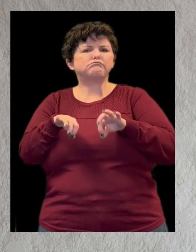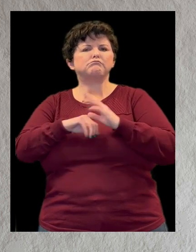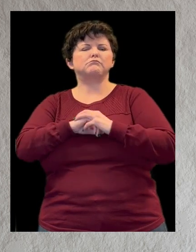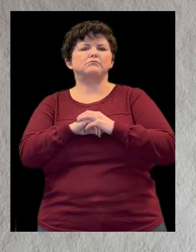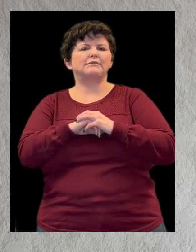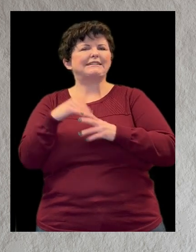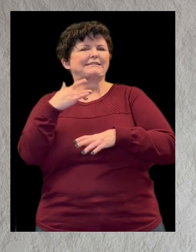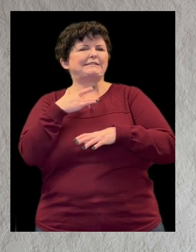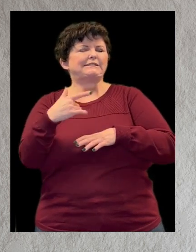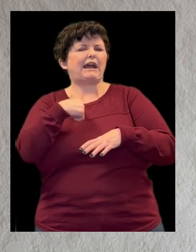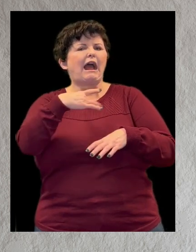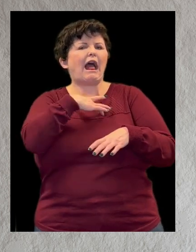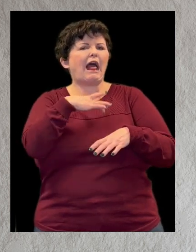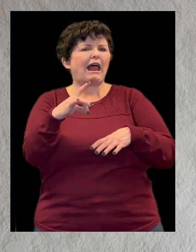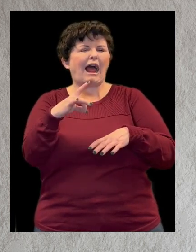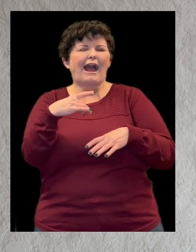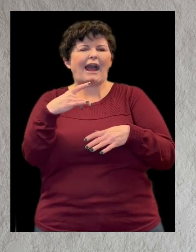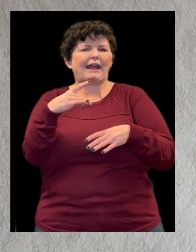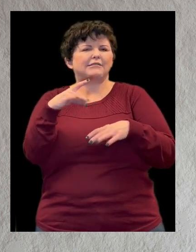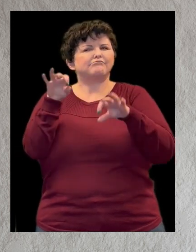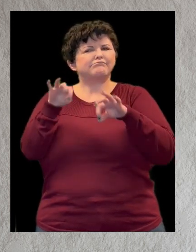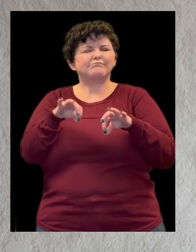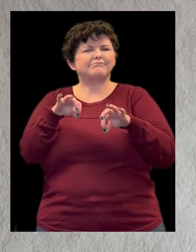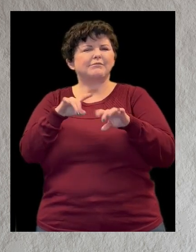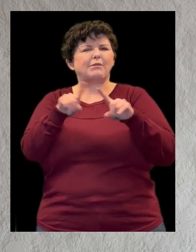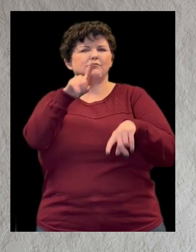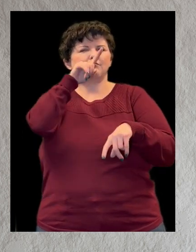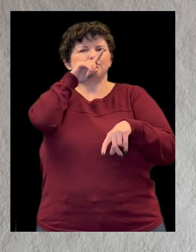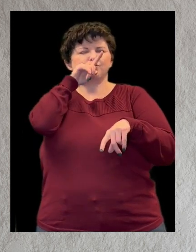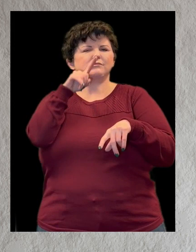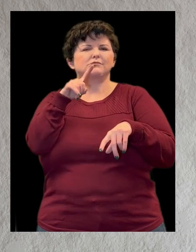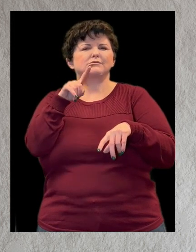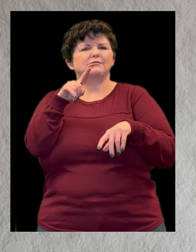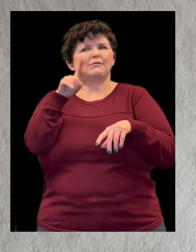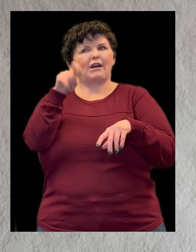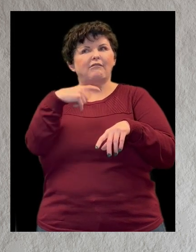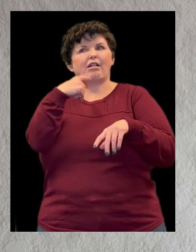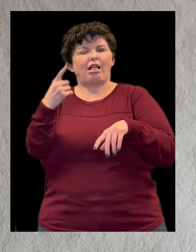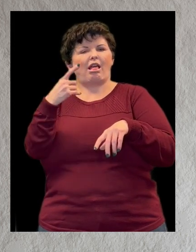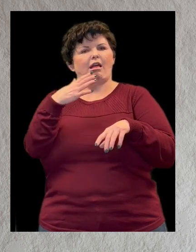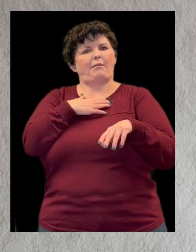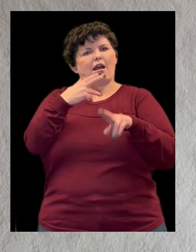I like to do this without disclosing my disability, but it can be done in a combination of ways.